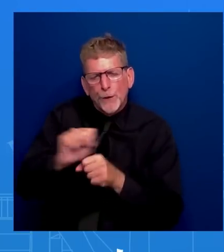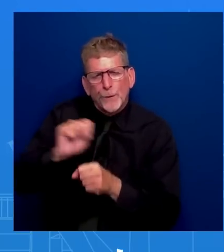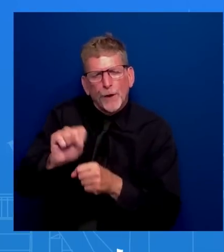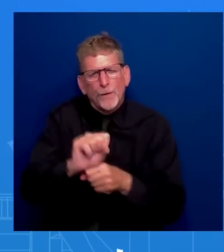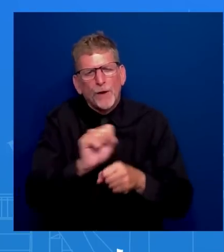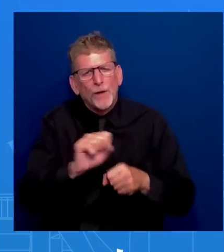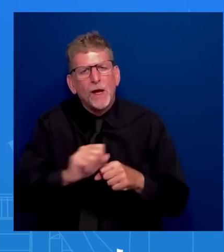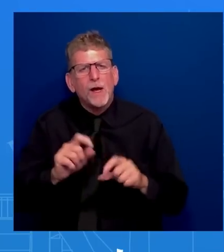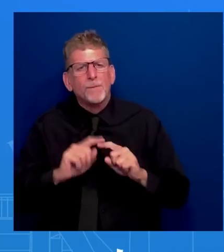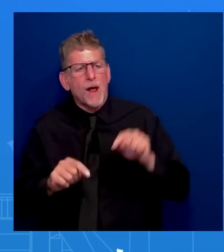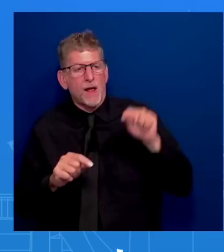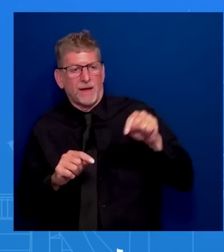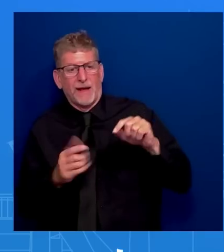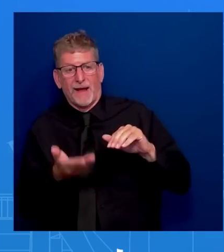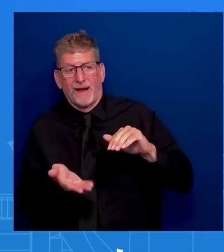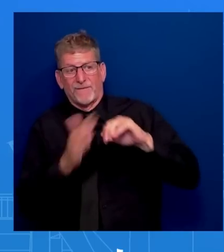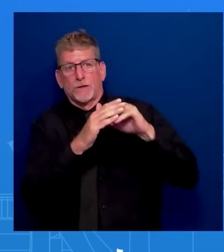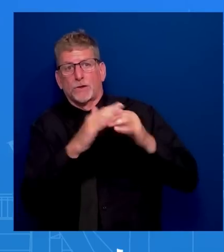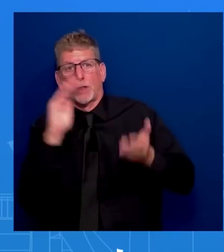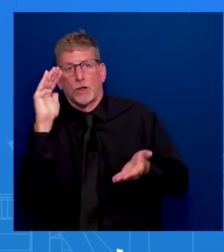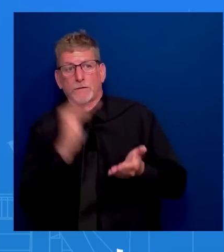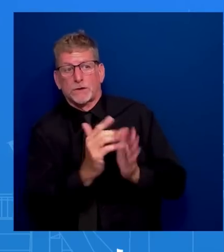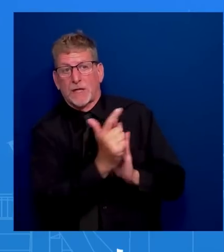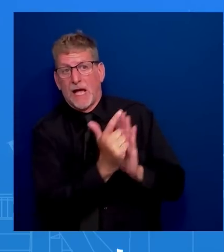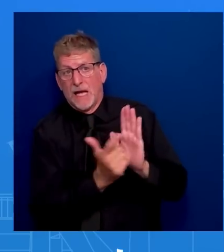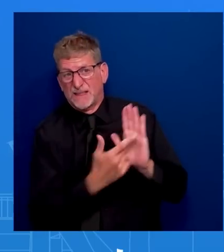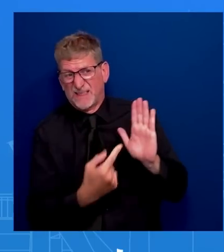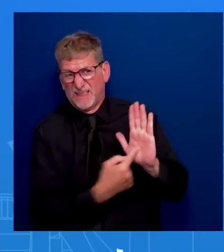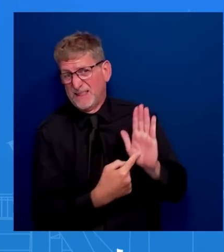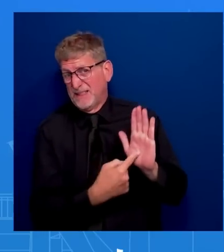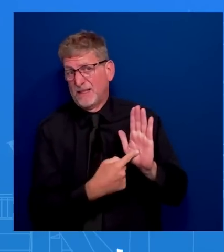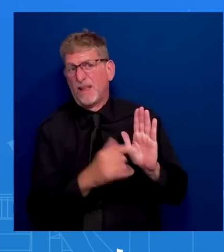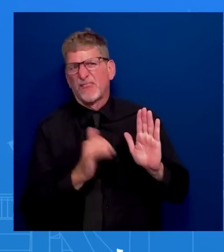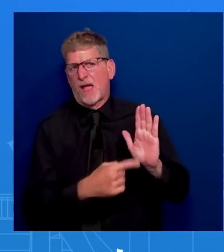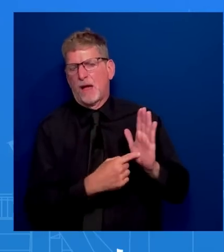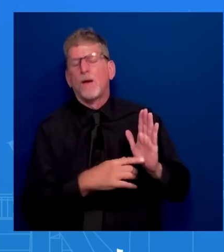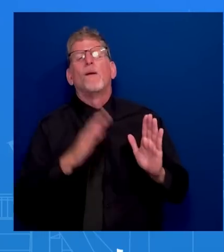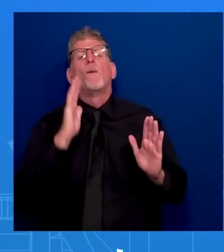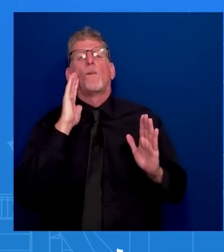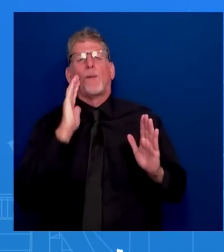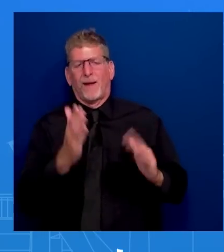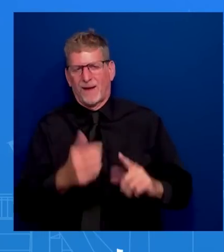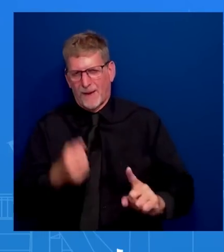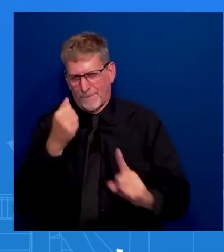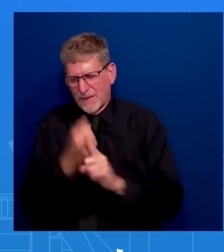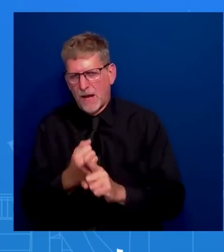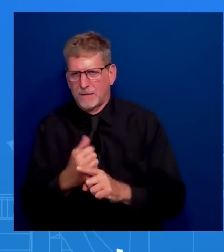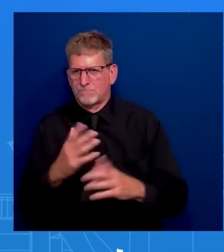that is going to make a difference in people's lives. Prescription drugs, utility bills -- that --